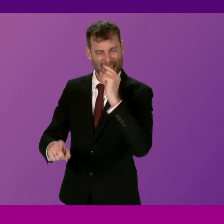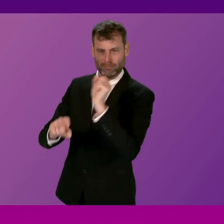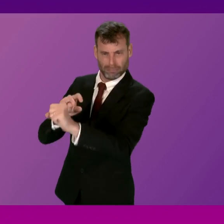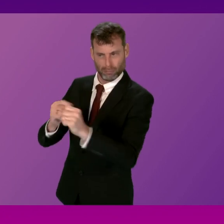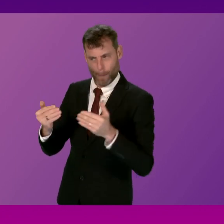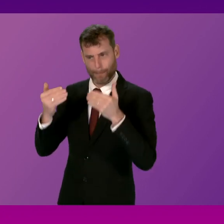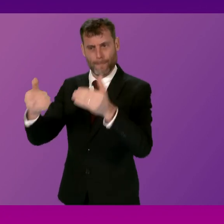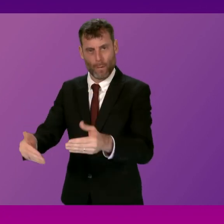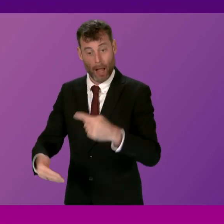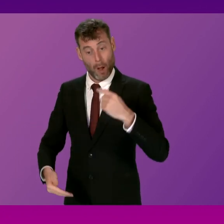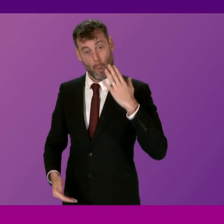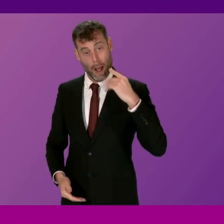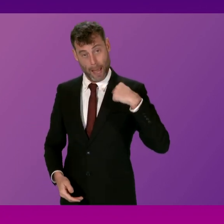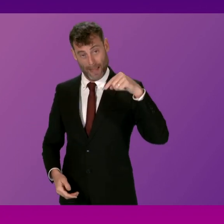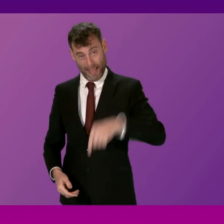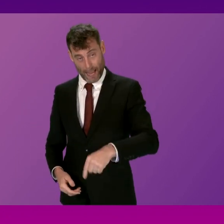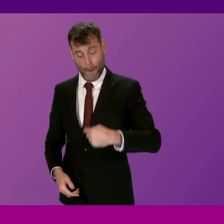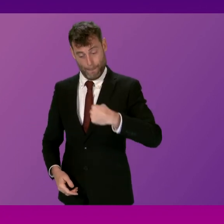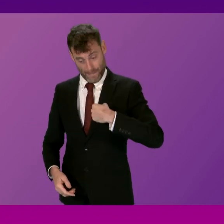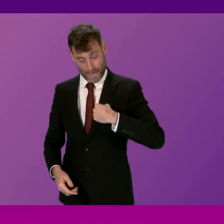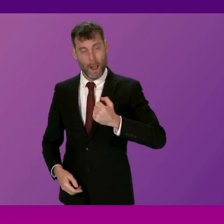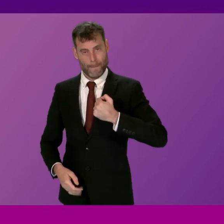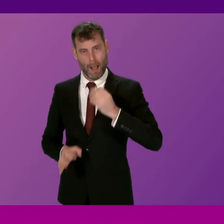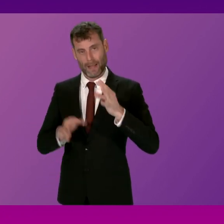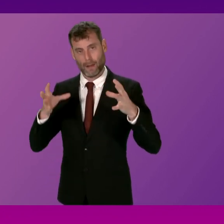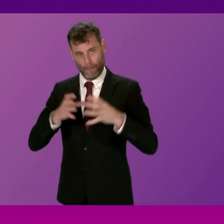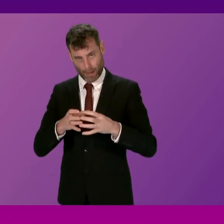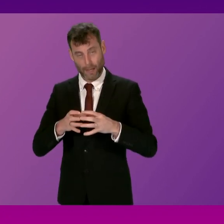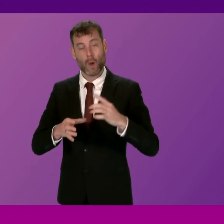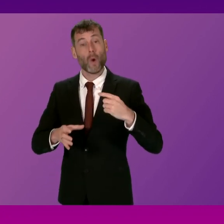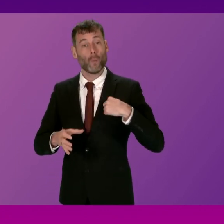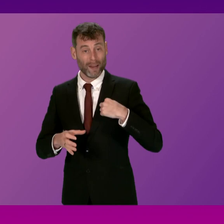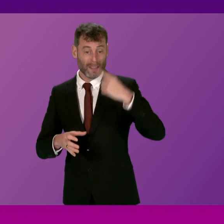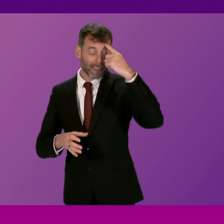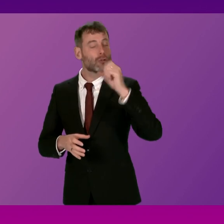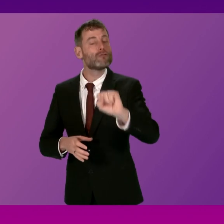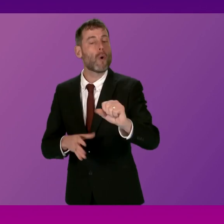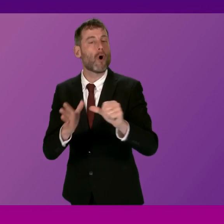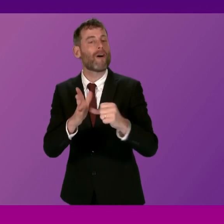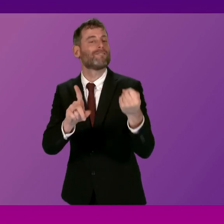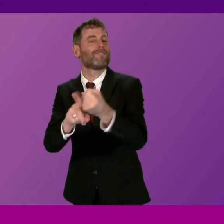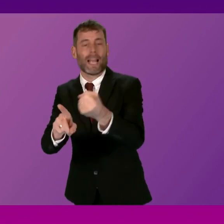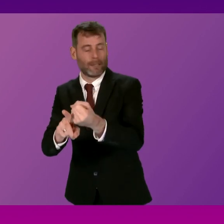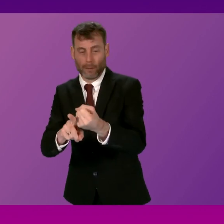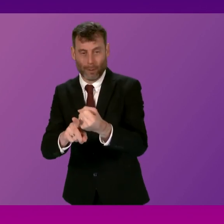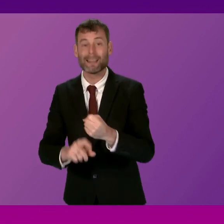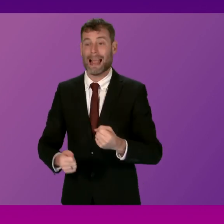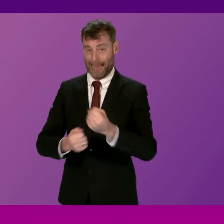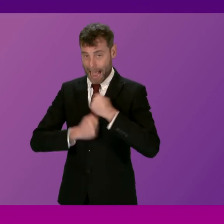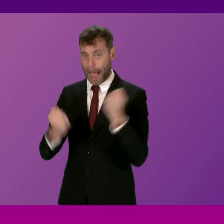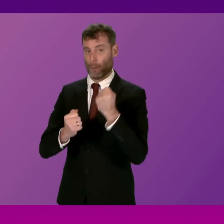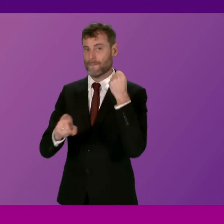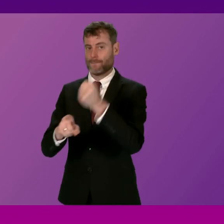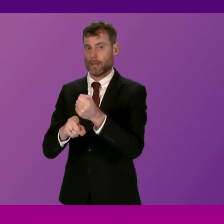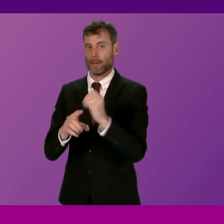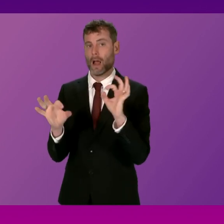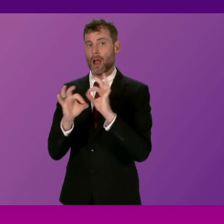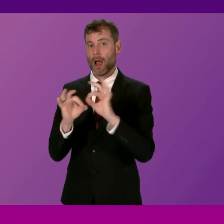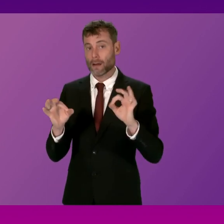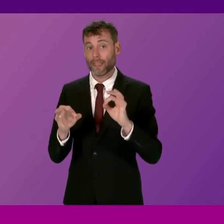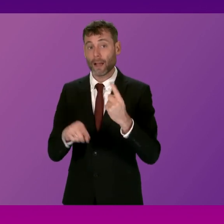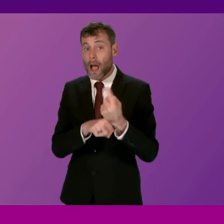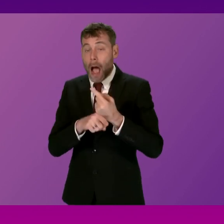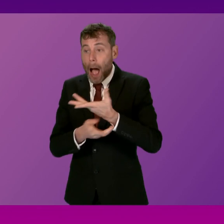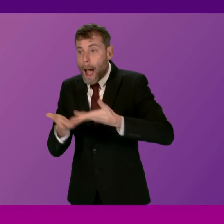as long as I am in this place, for me and my party, your fight will be